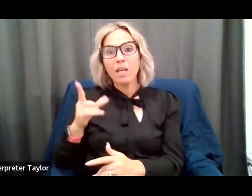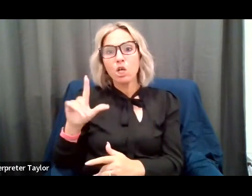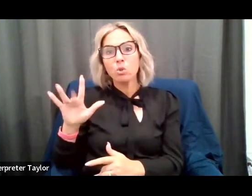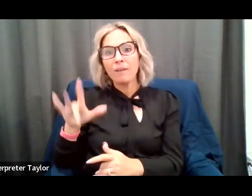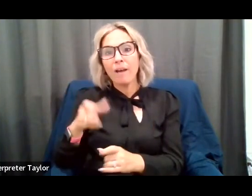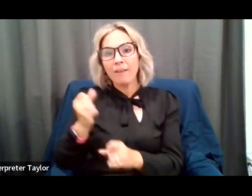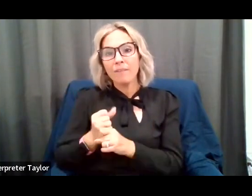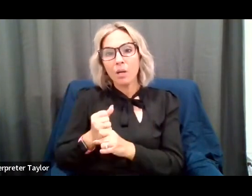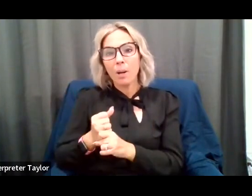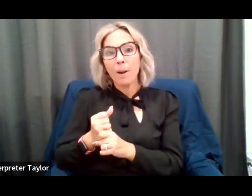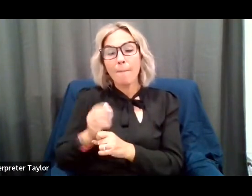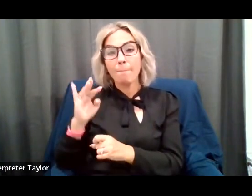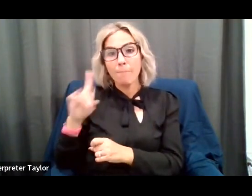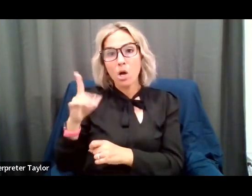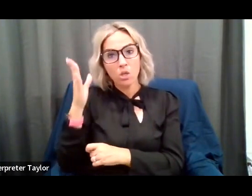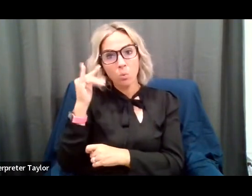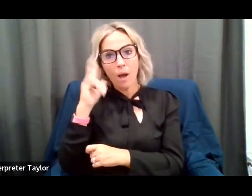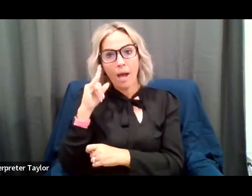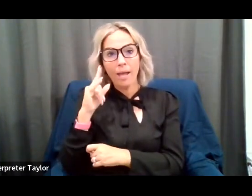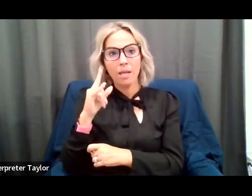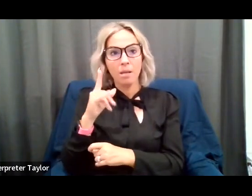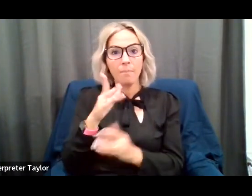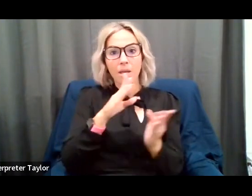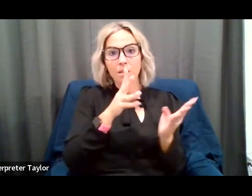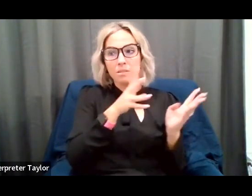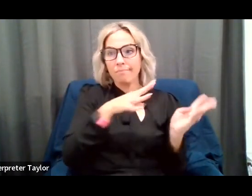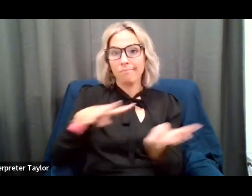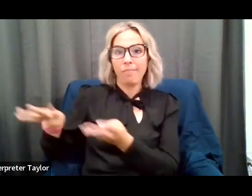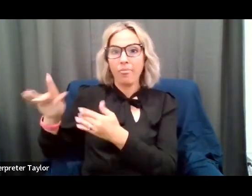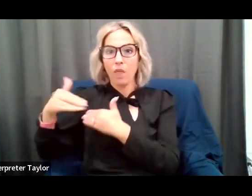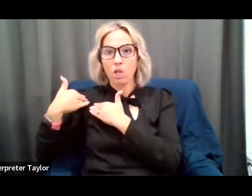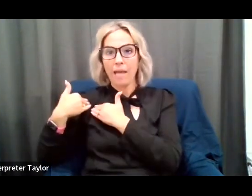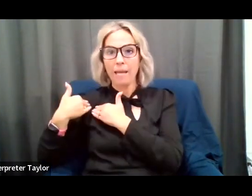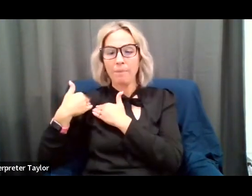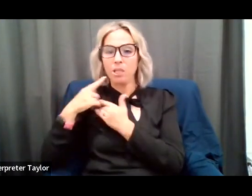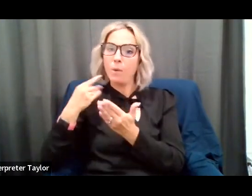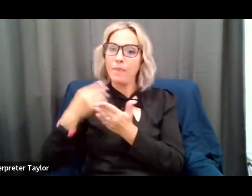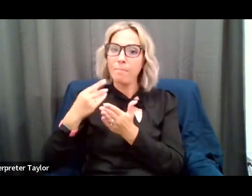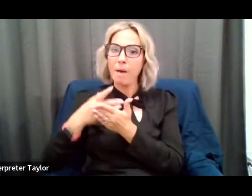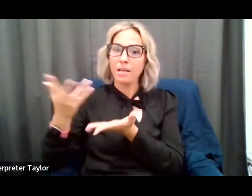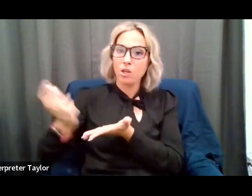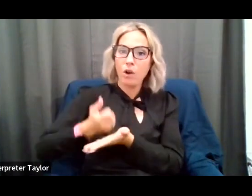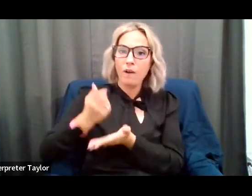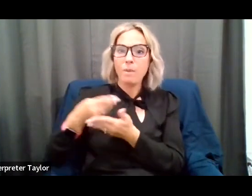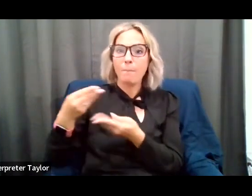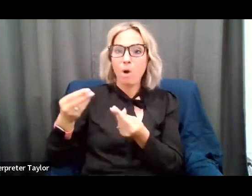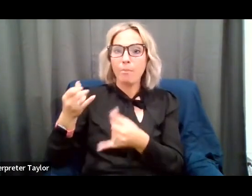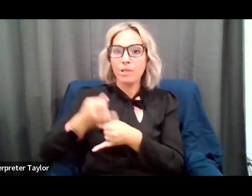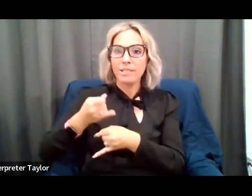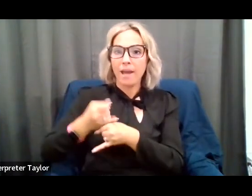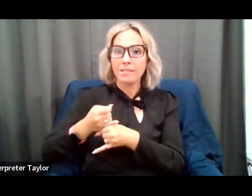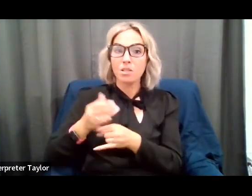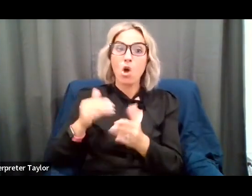Bond because they line up their liabilities with the monies that'll be coming in from property taxes. A lot of times pension funds buy-